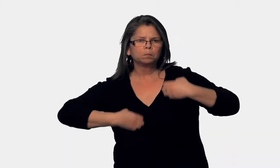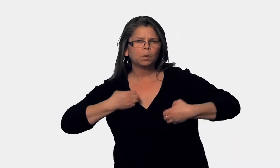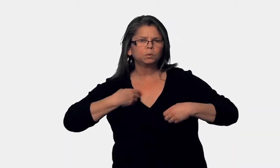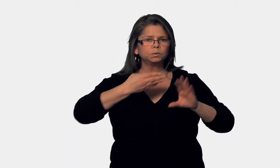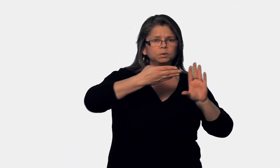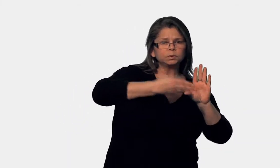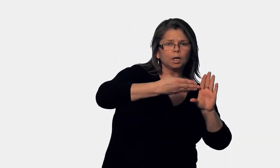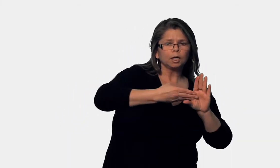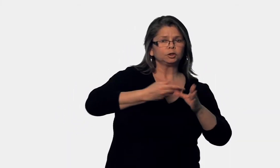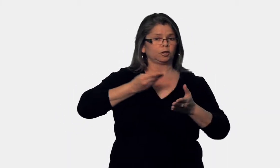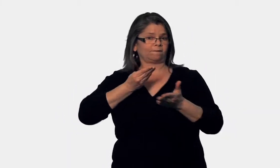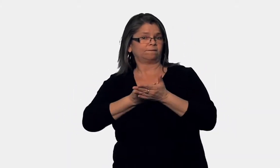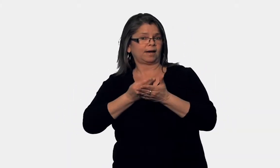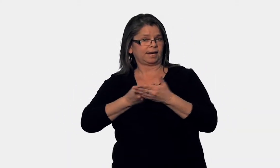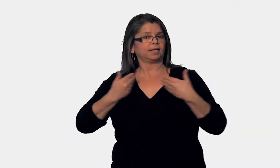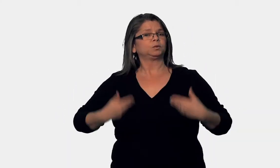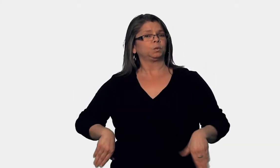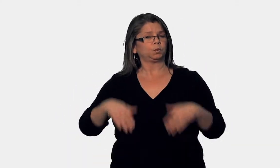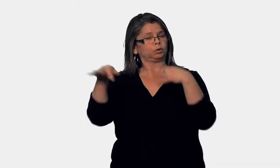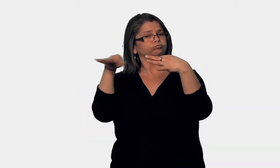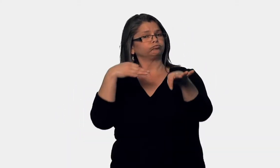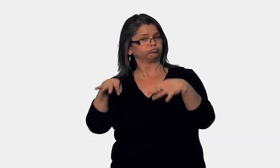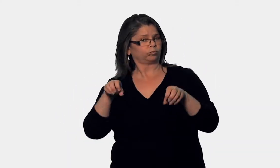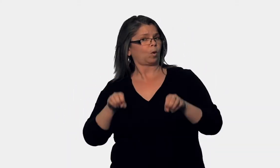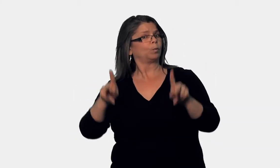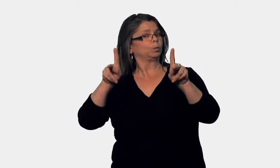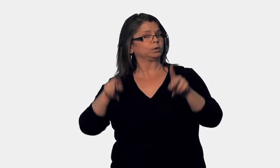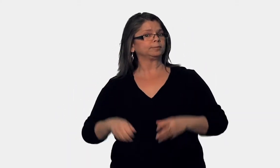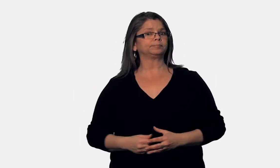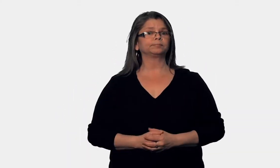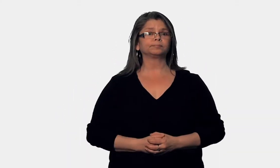psychological and financial impact of the offence.